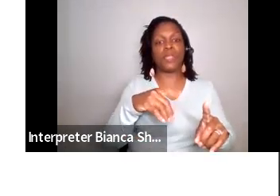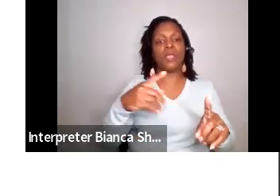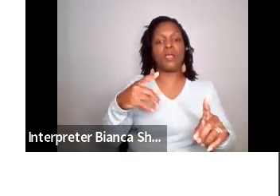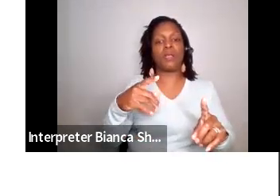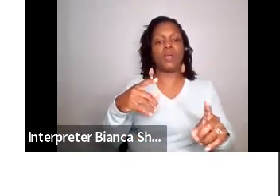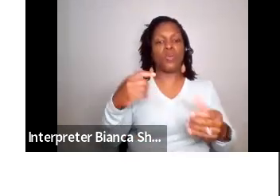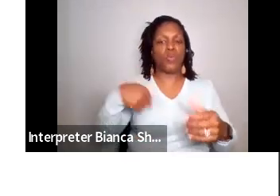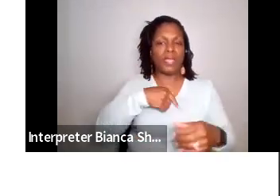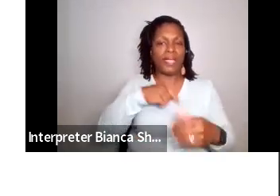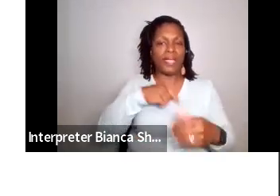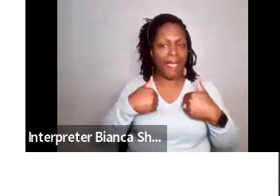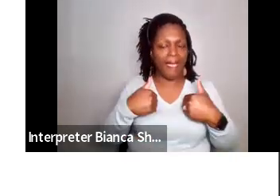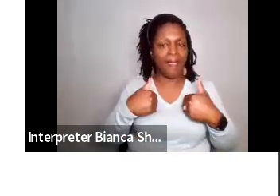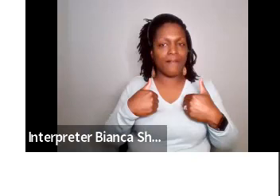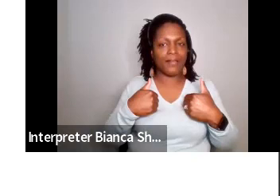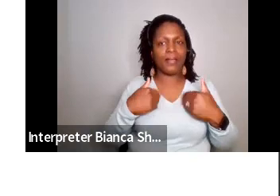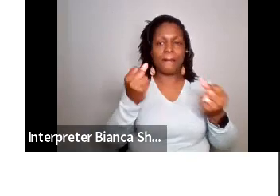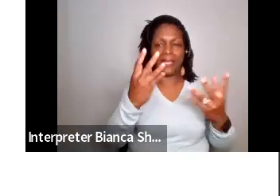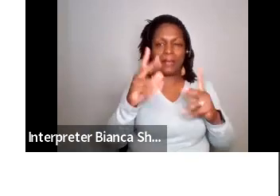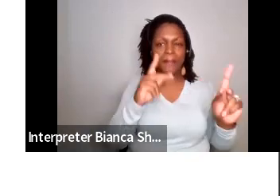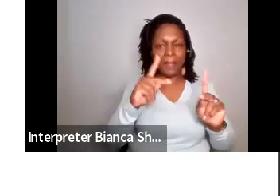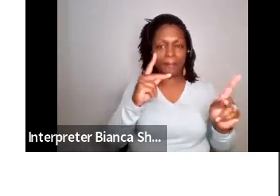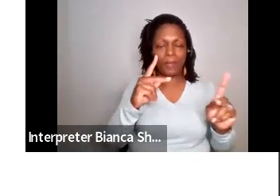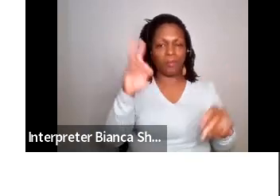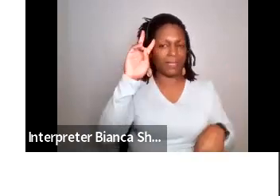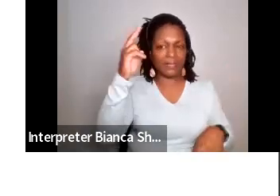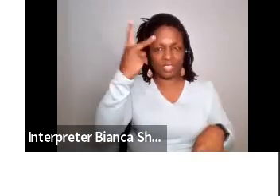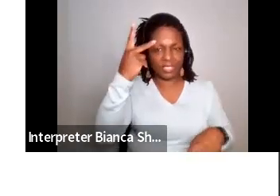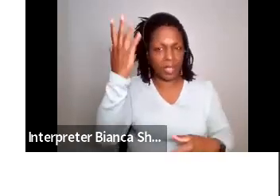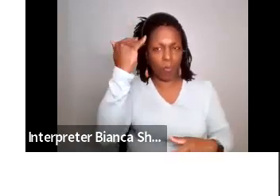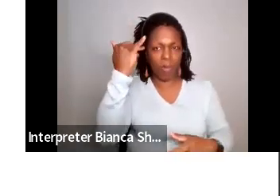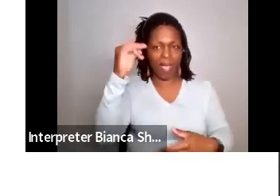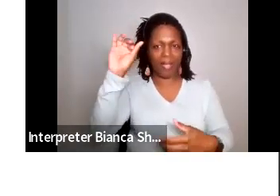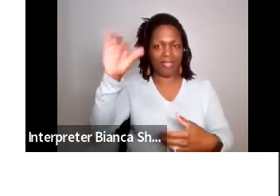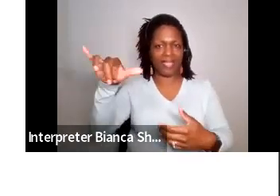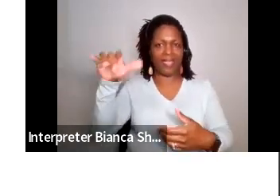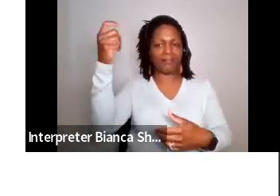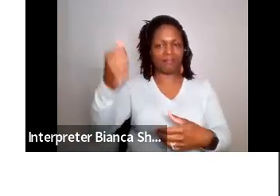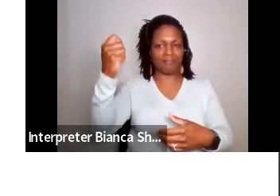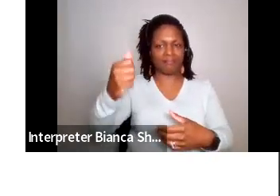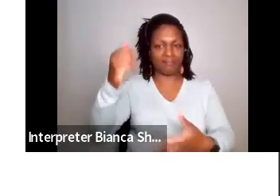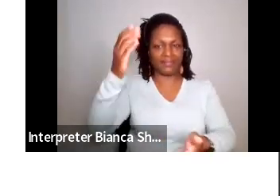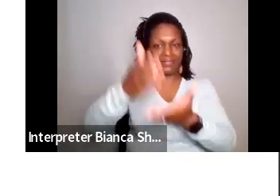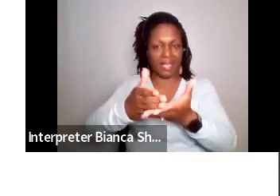disability, benefits determining or medical healthcare availability taken away from them.